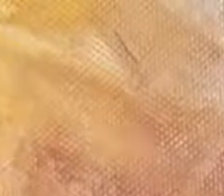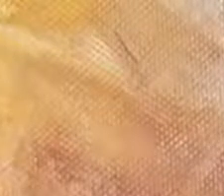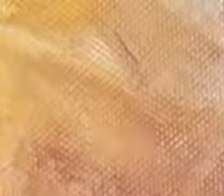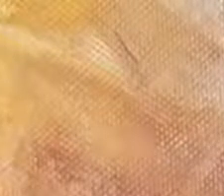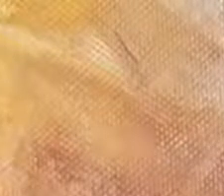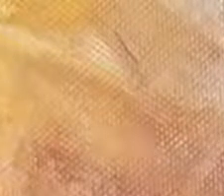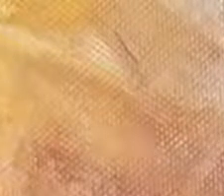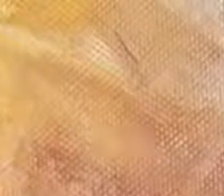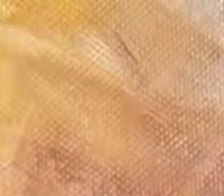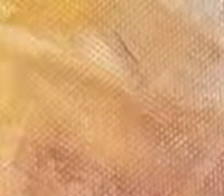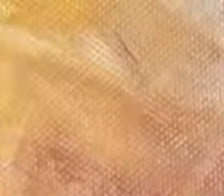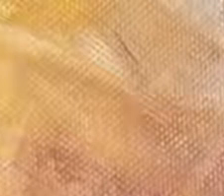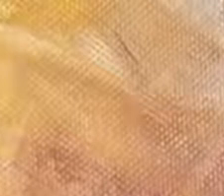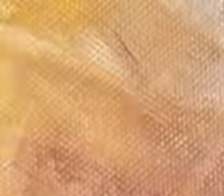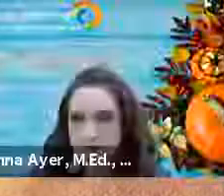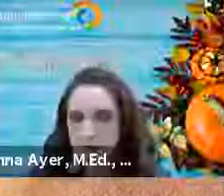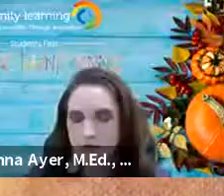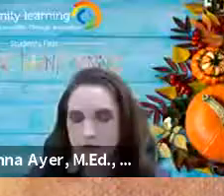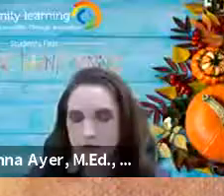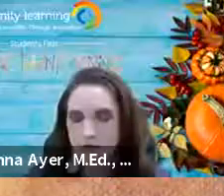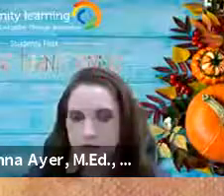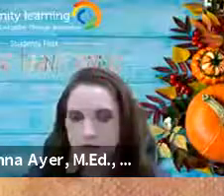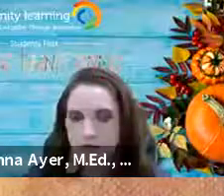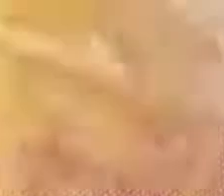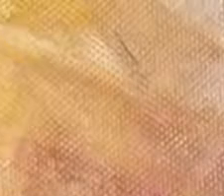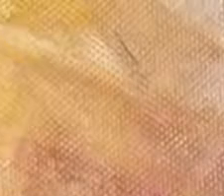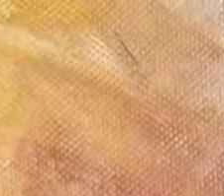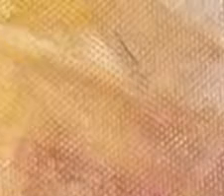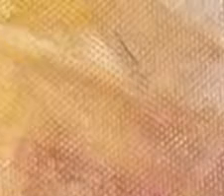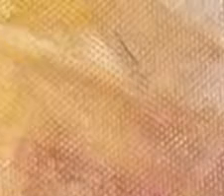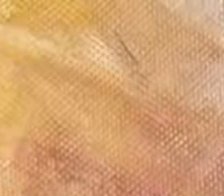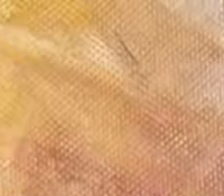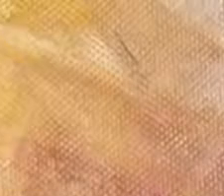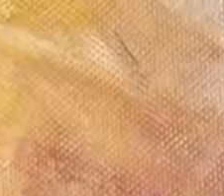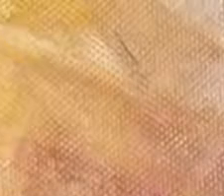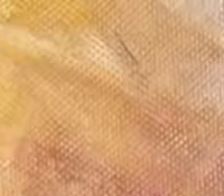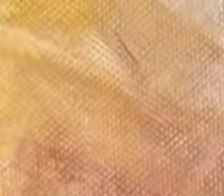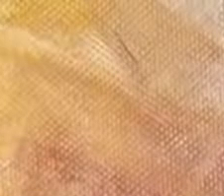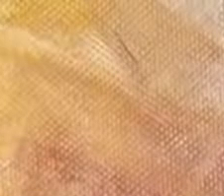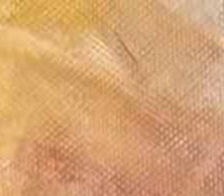She should be popping it okay all along with the link, so hang on just a minute. See